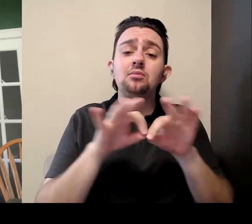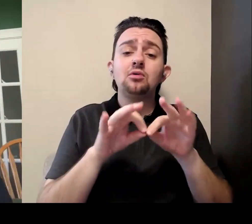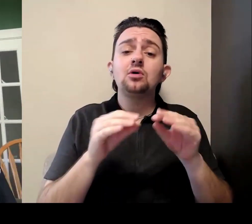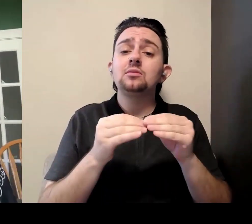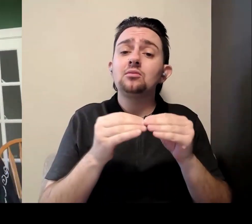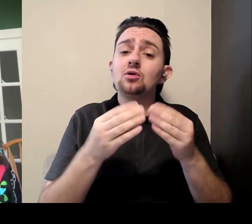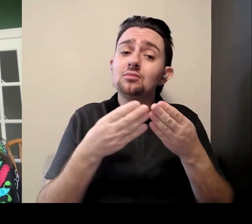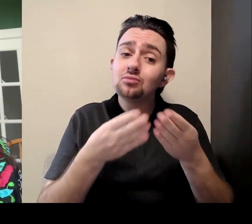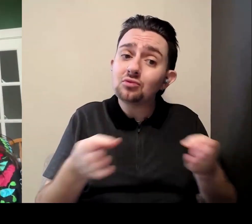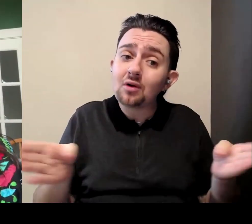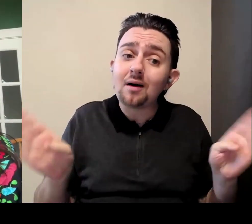So I just wanted to chime in.